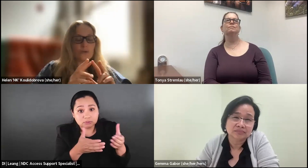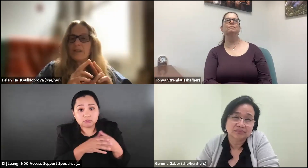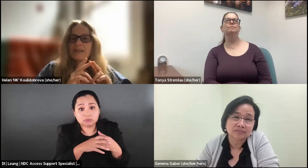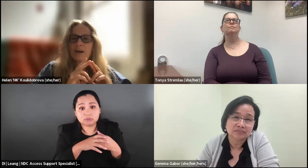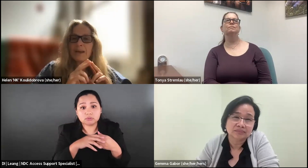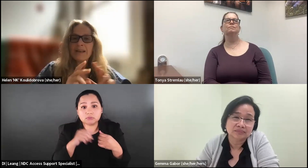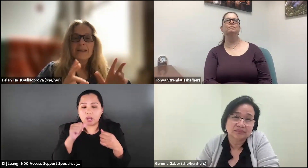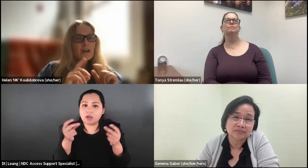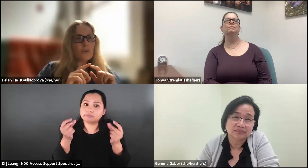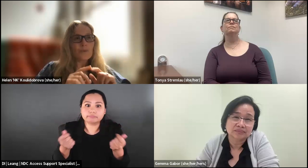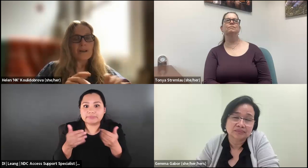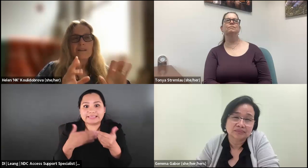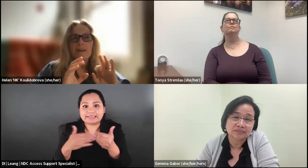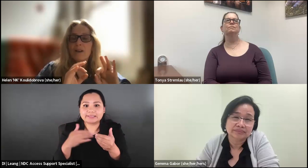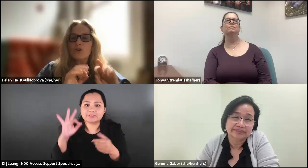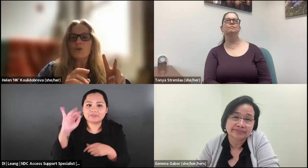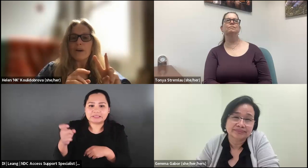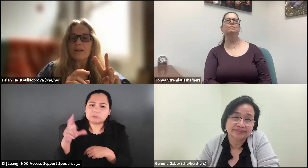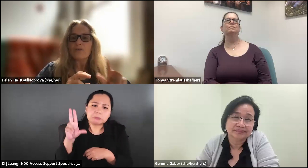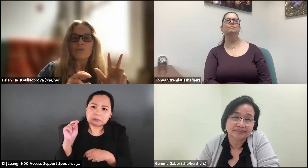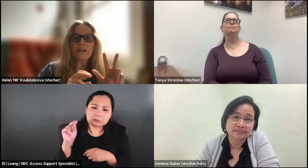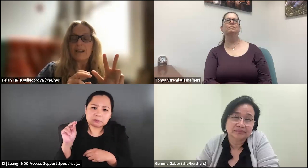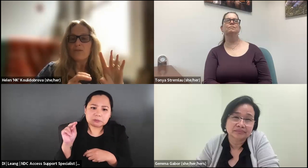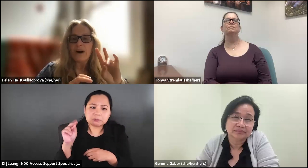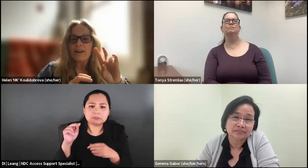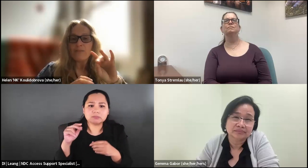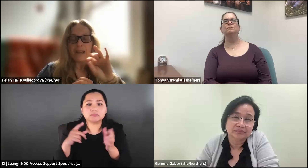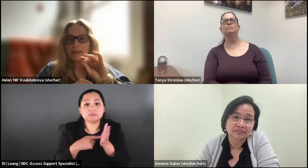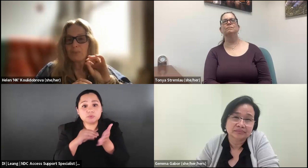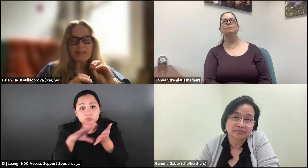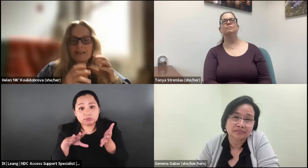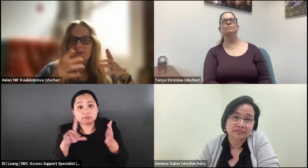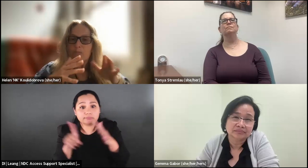Students come in with L2, L3, L5,